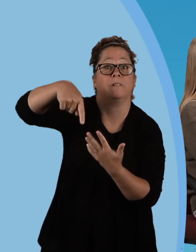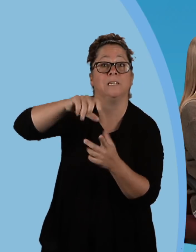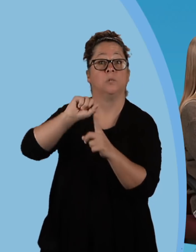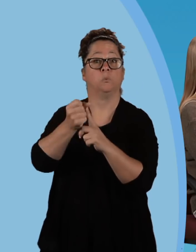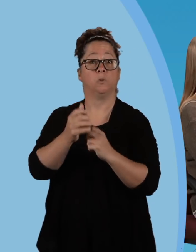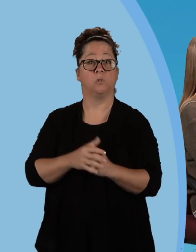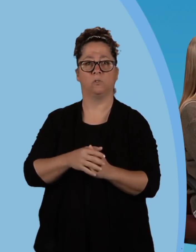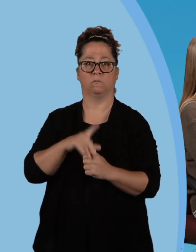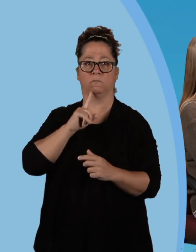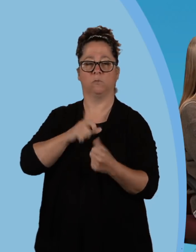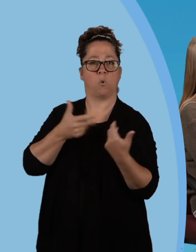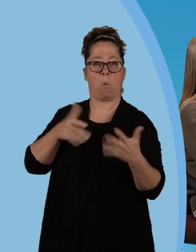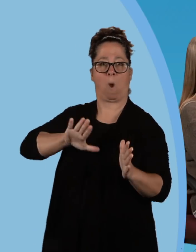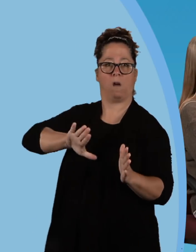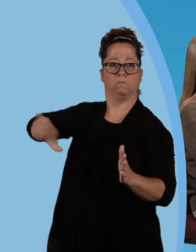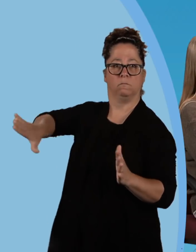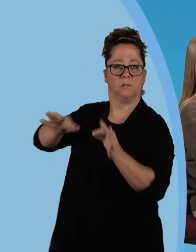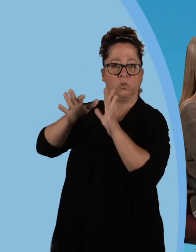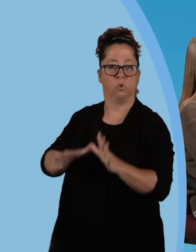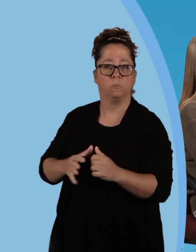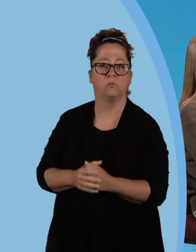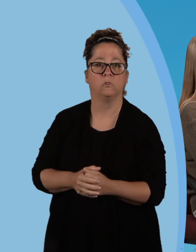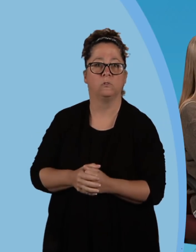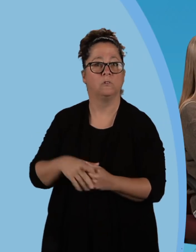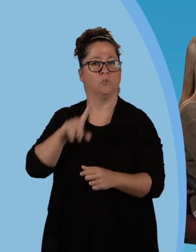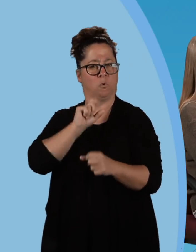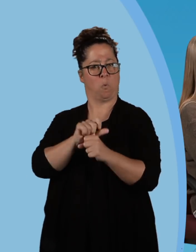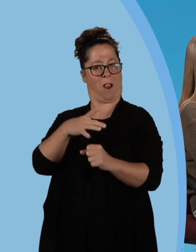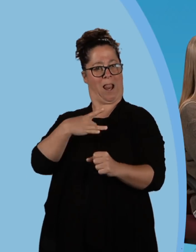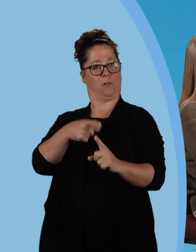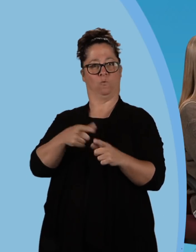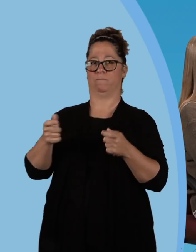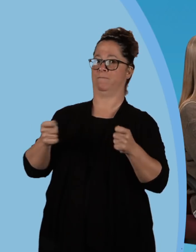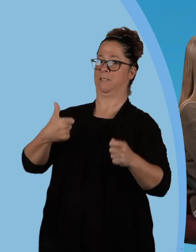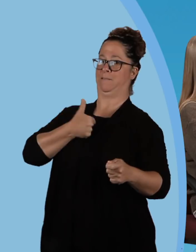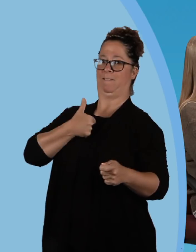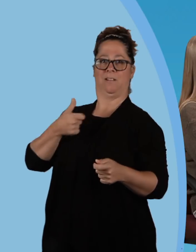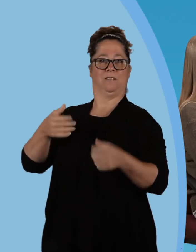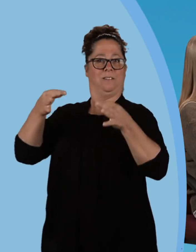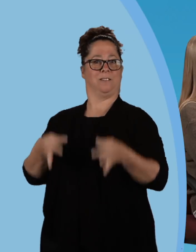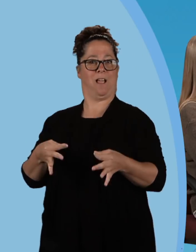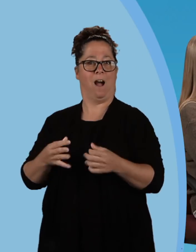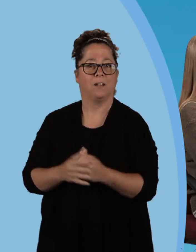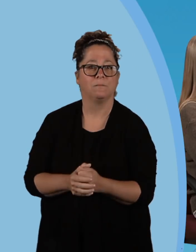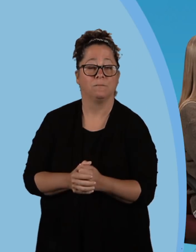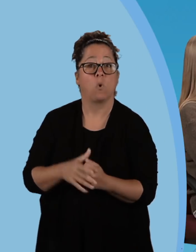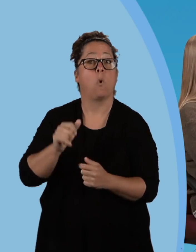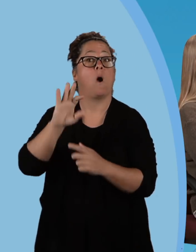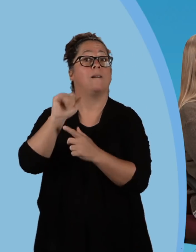or social situations where you actually don't want an interpreter, you would like to handle that situation on your own.